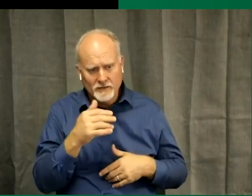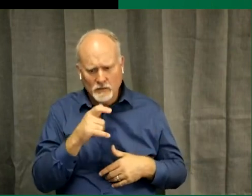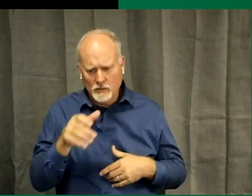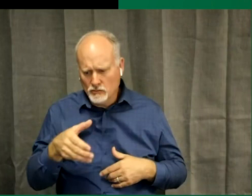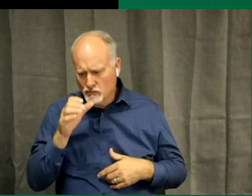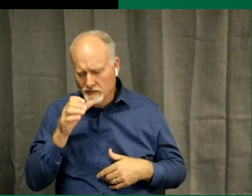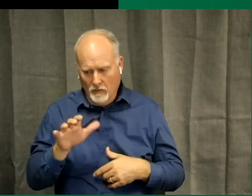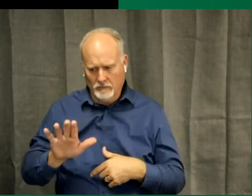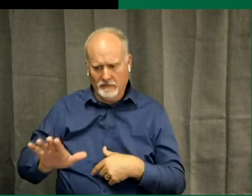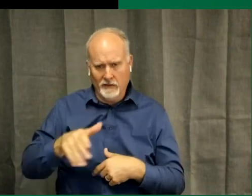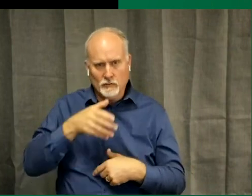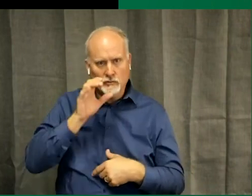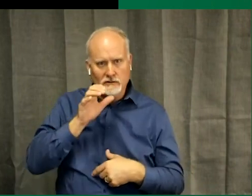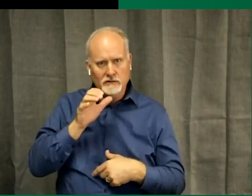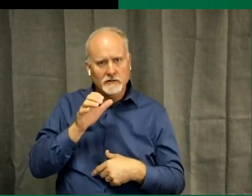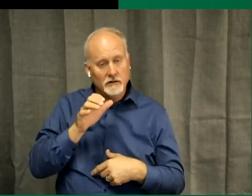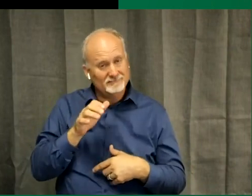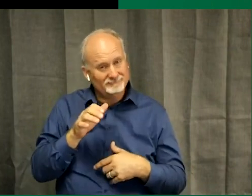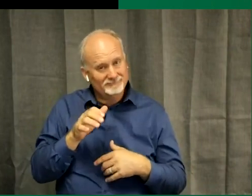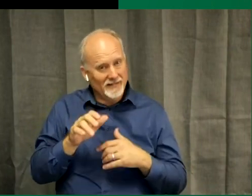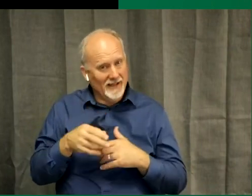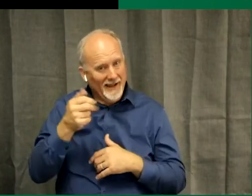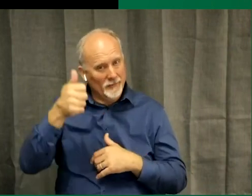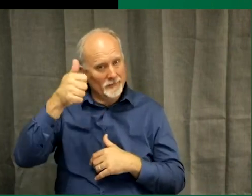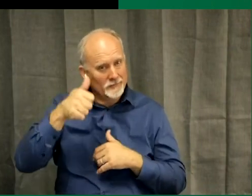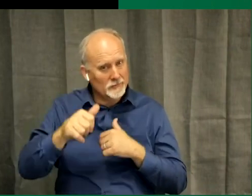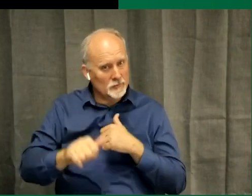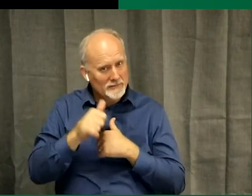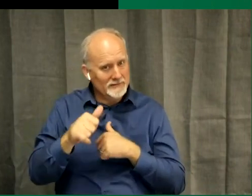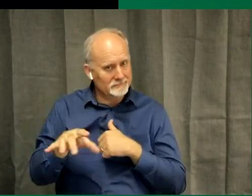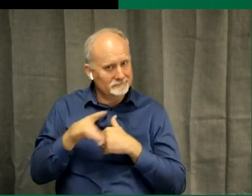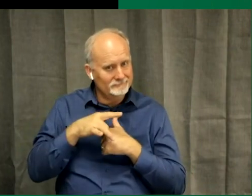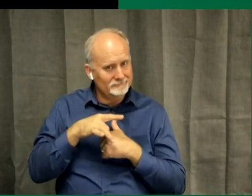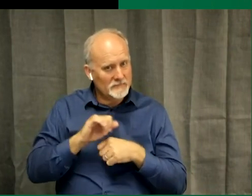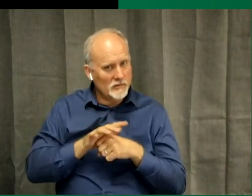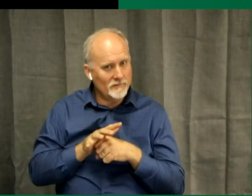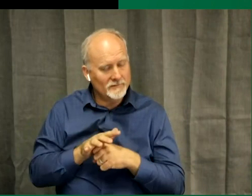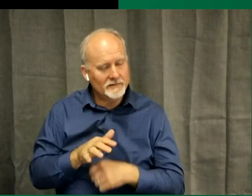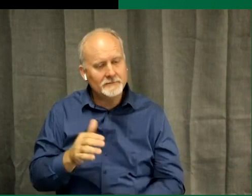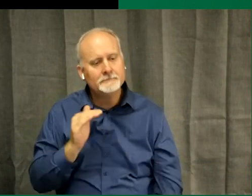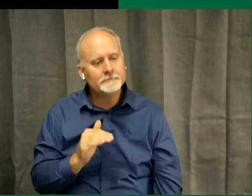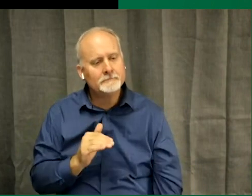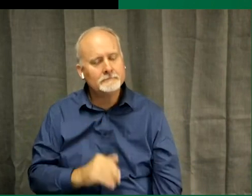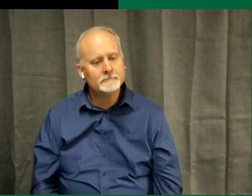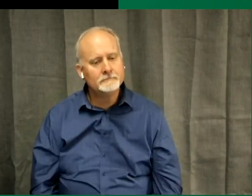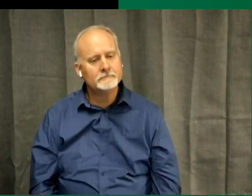that could run the risk of coming in contact with covid next slide right now